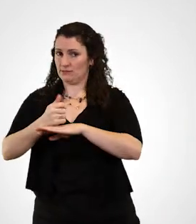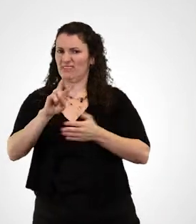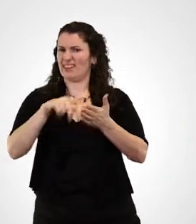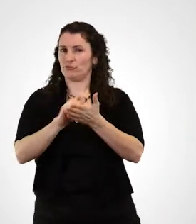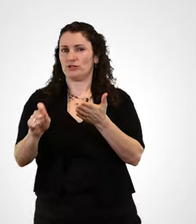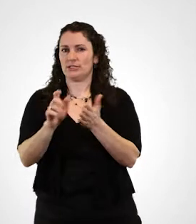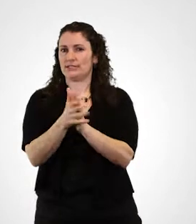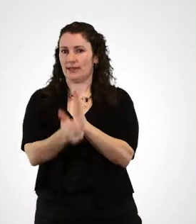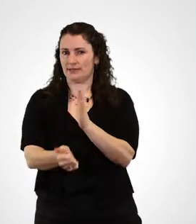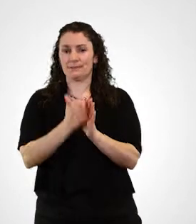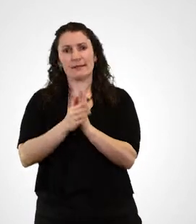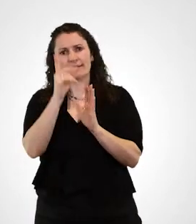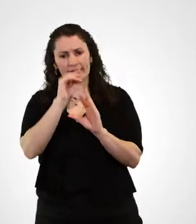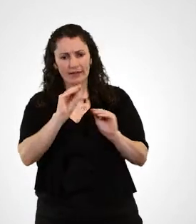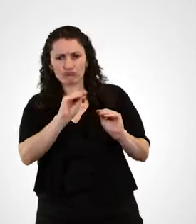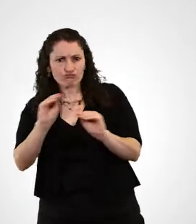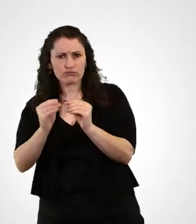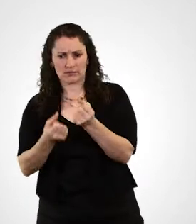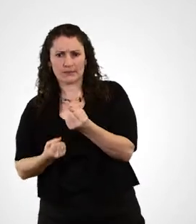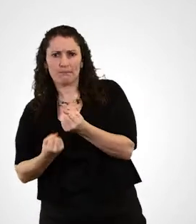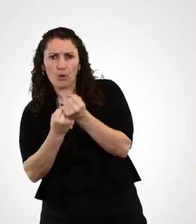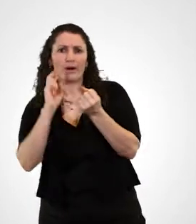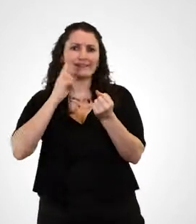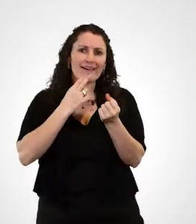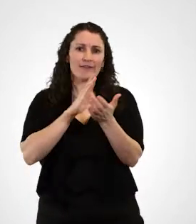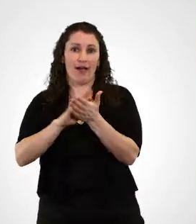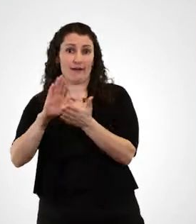so that they can support young DHH children's later reading development.